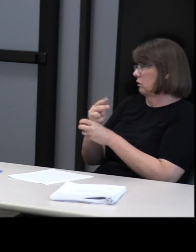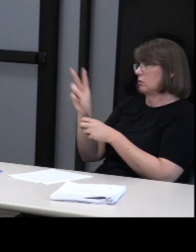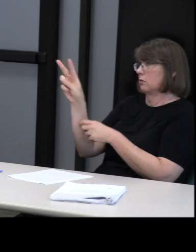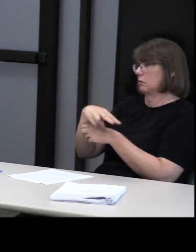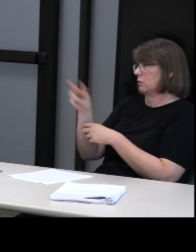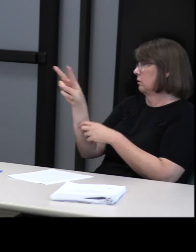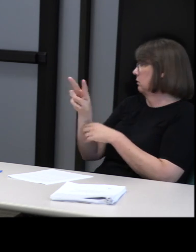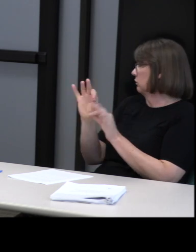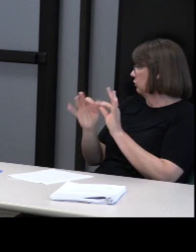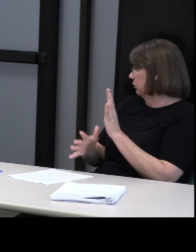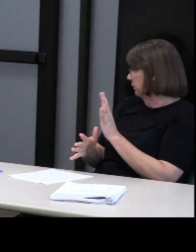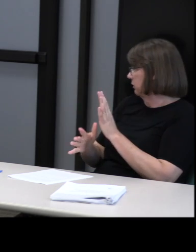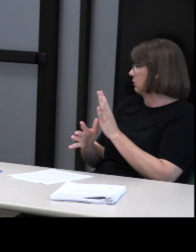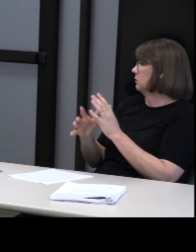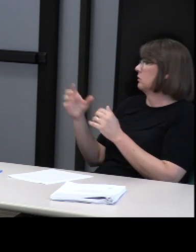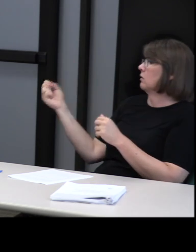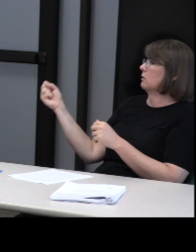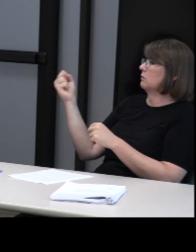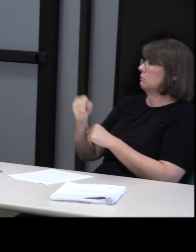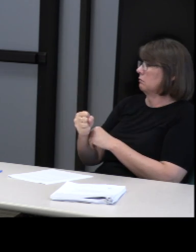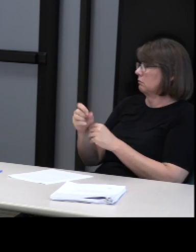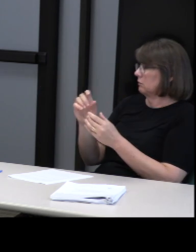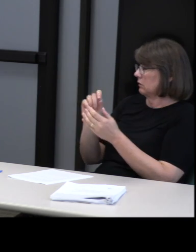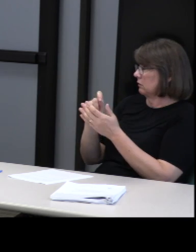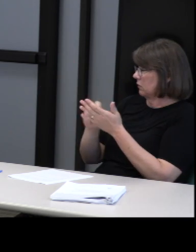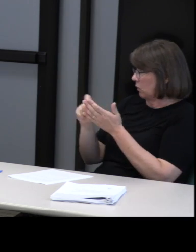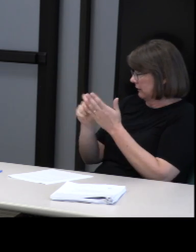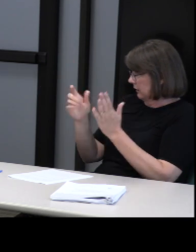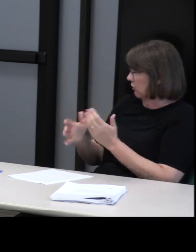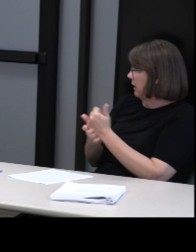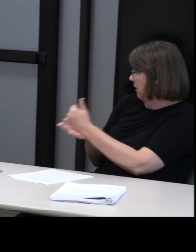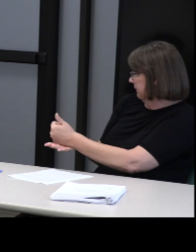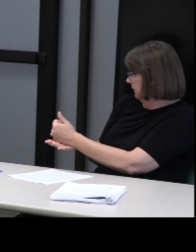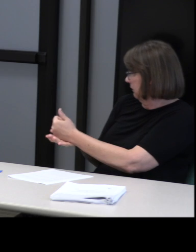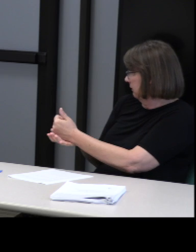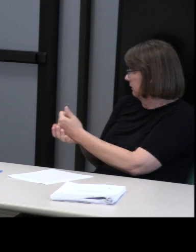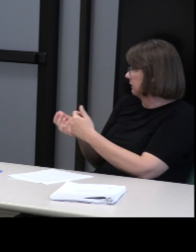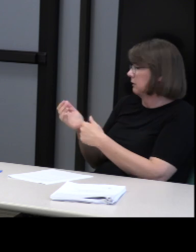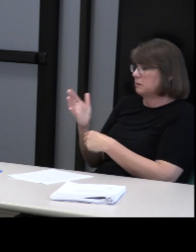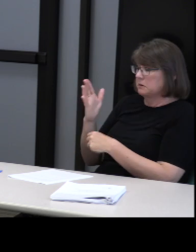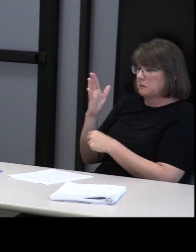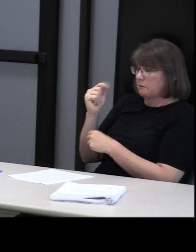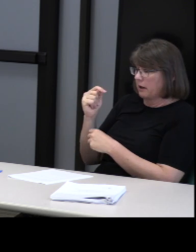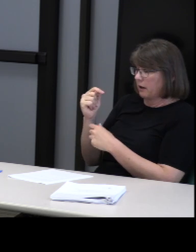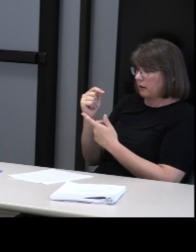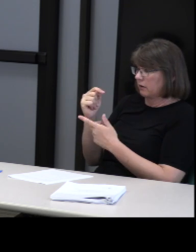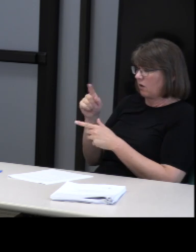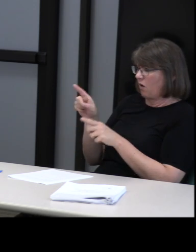Ann: So, I know taking notes is hard while you're trying to watch an interpreter and videos, so the notetaker probably would be helpful.